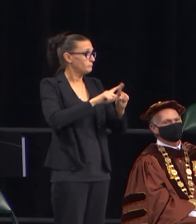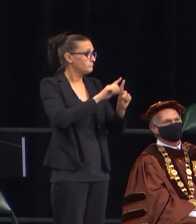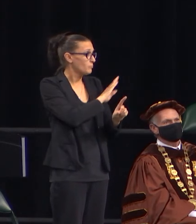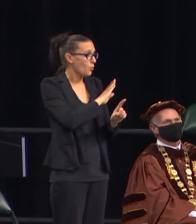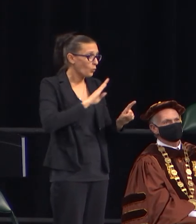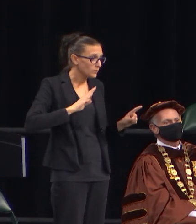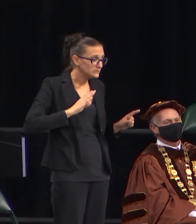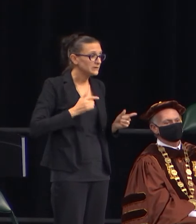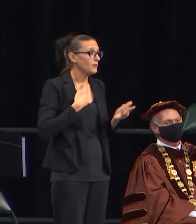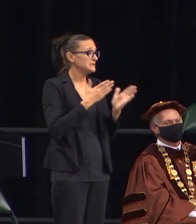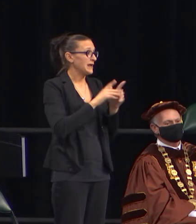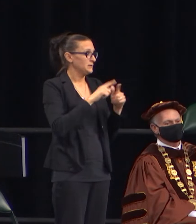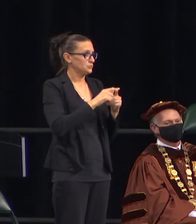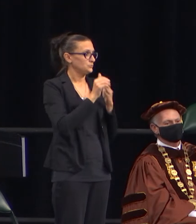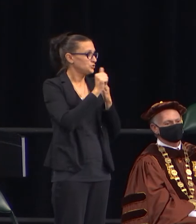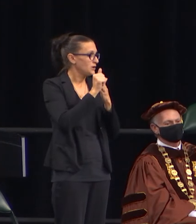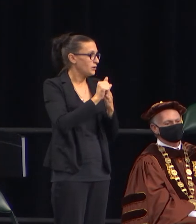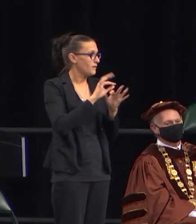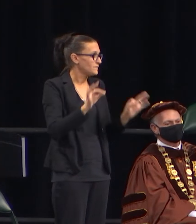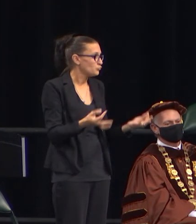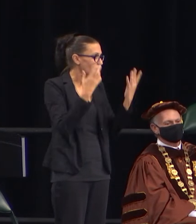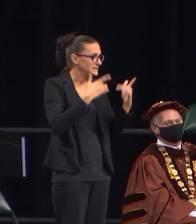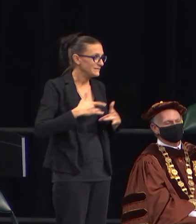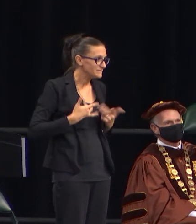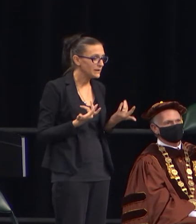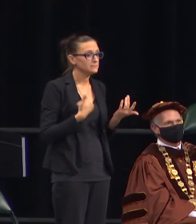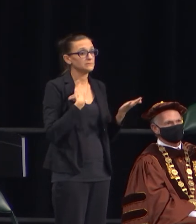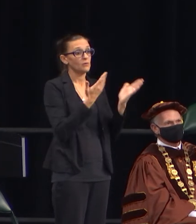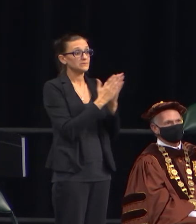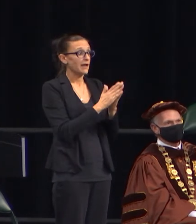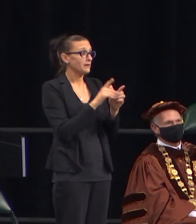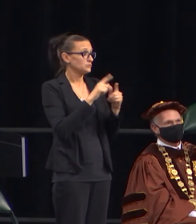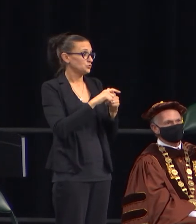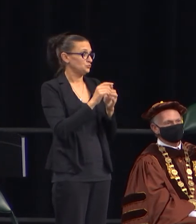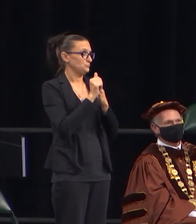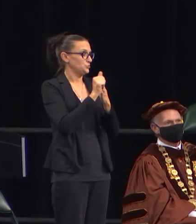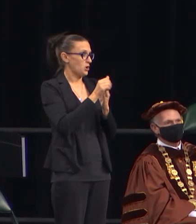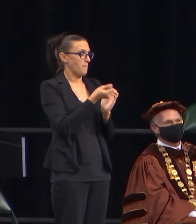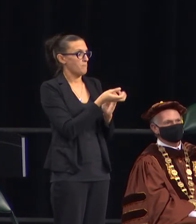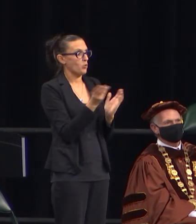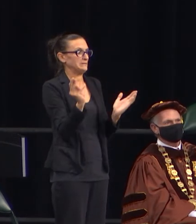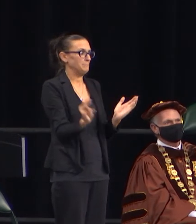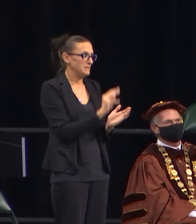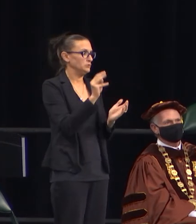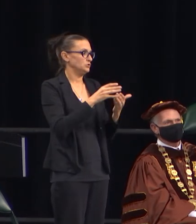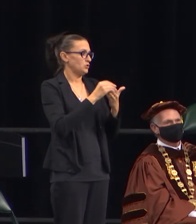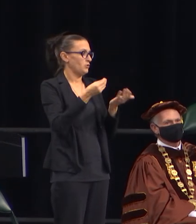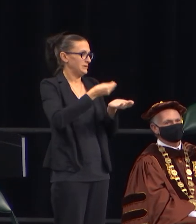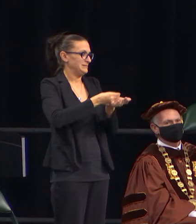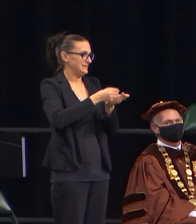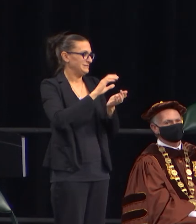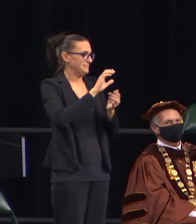I was asked to chair fundraising events. I was asked to chair a multi-million dollar capital campaign.